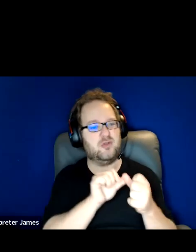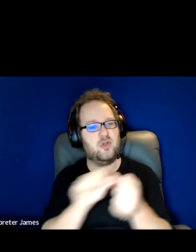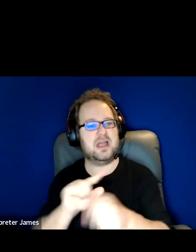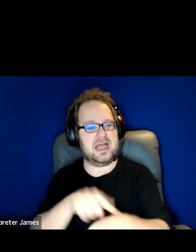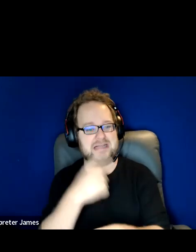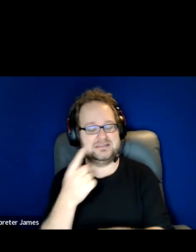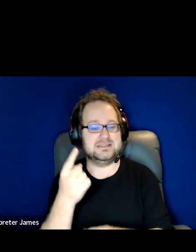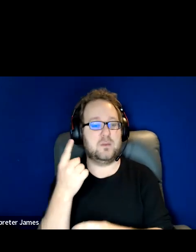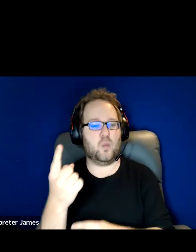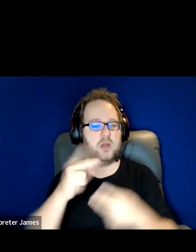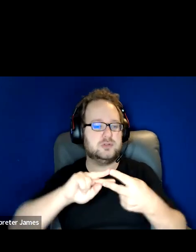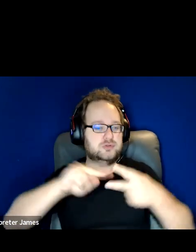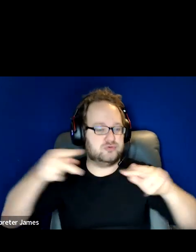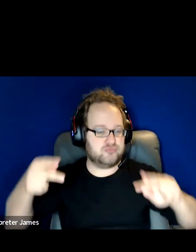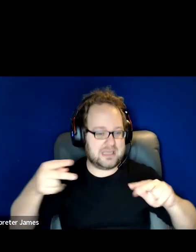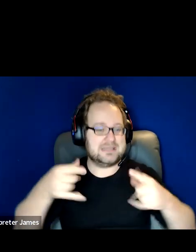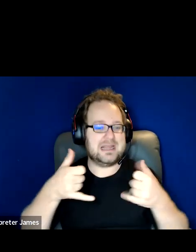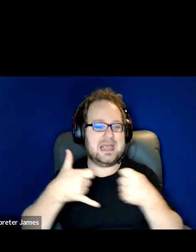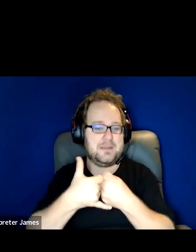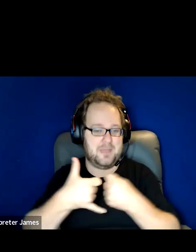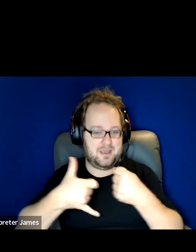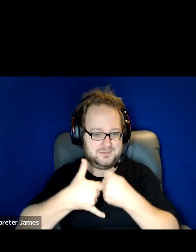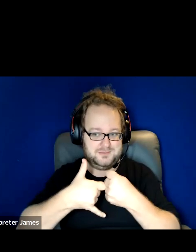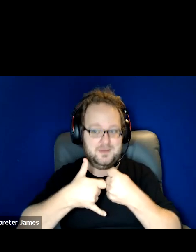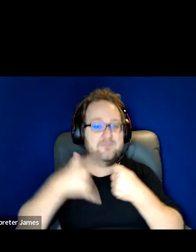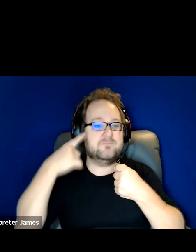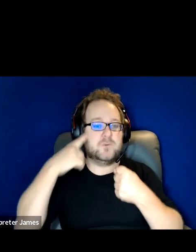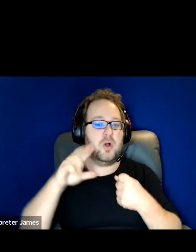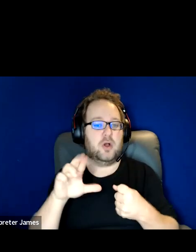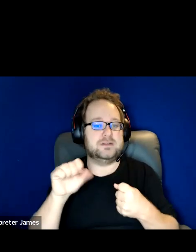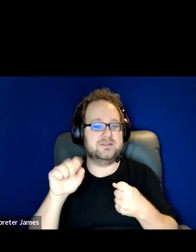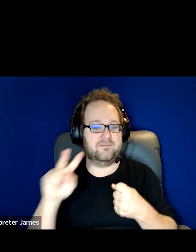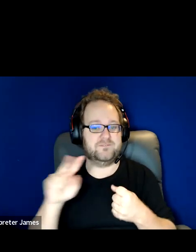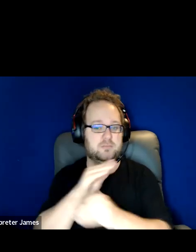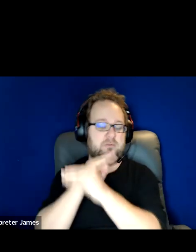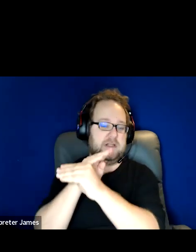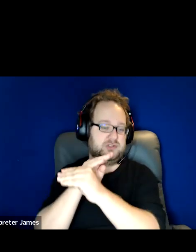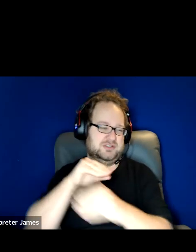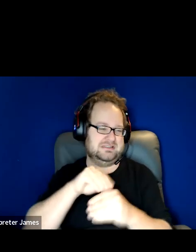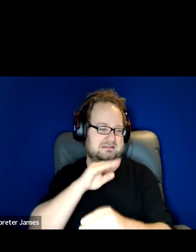This works for infants 8 months or younger who are born during or entering their first vaccine